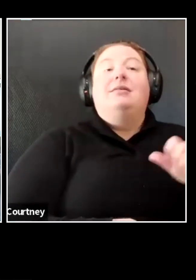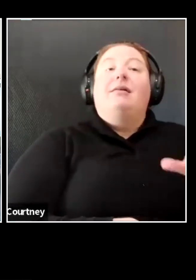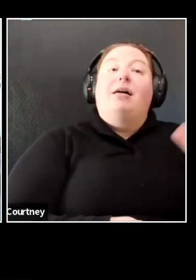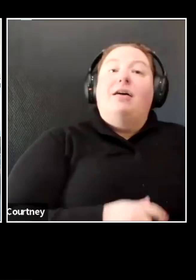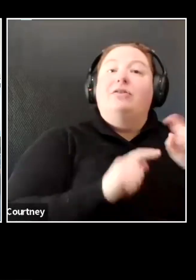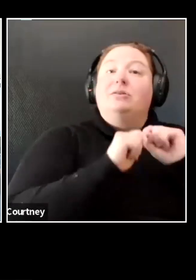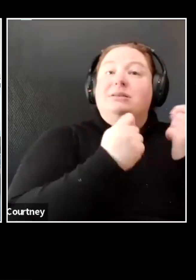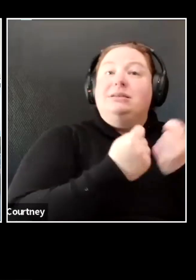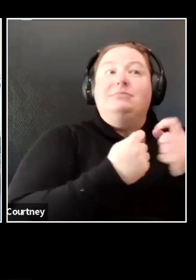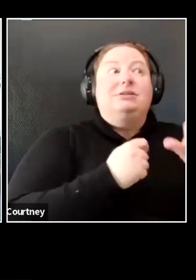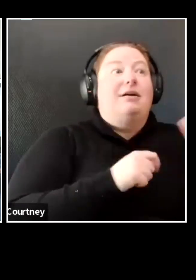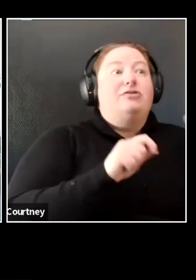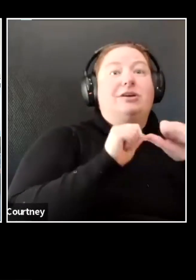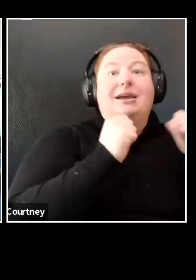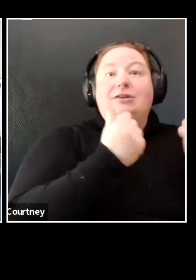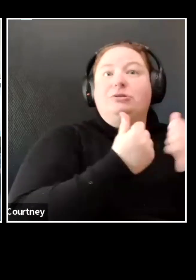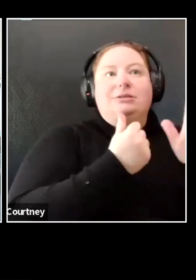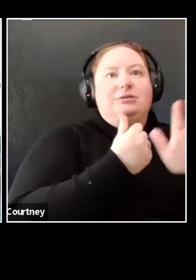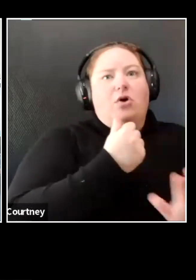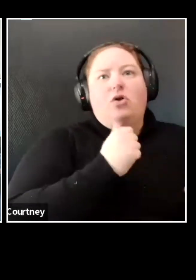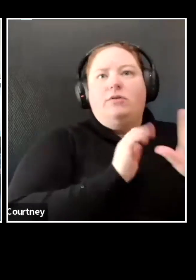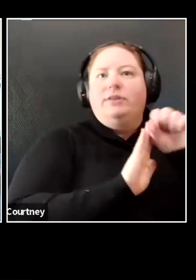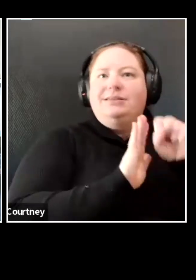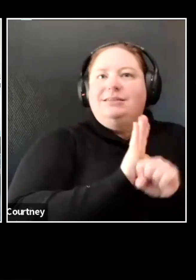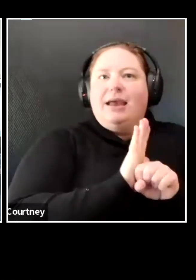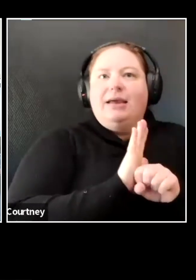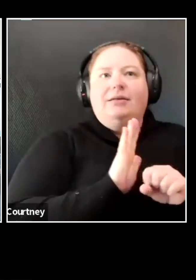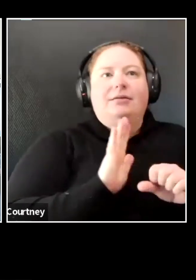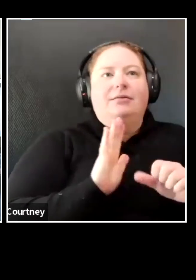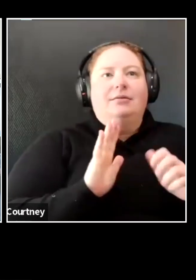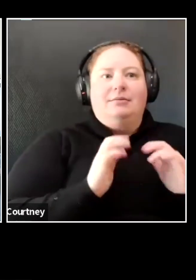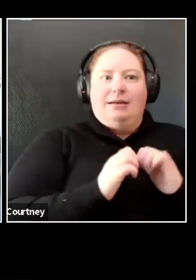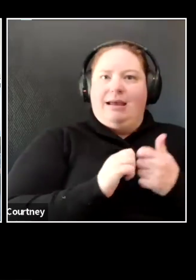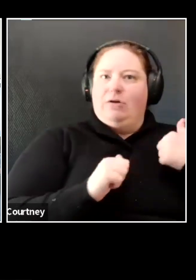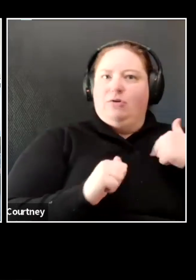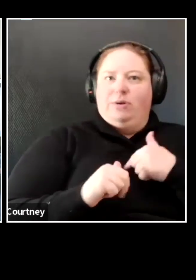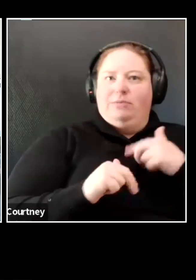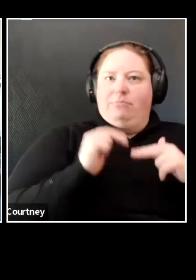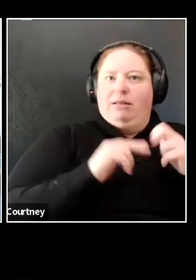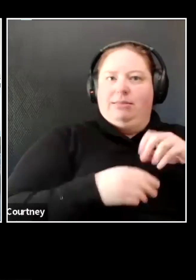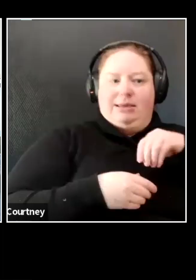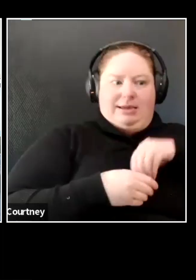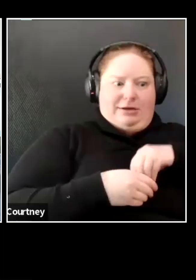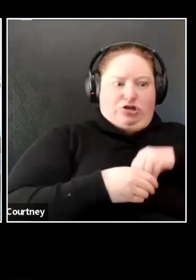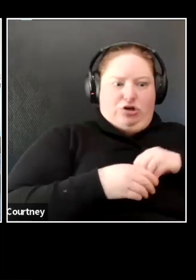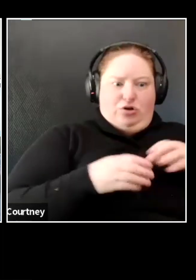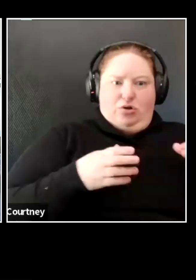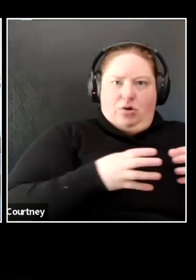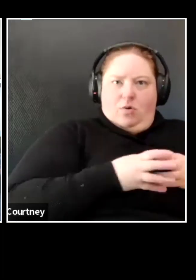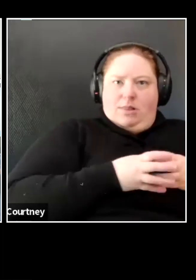state um are thinking about is like well how do we build the internal coalitions that understand